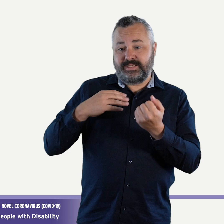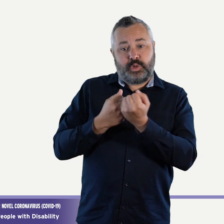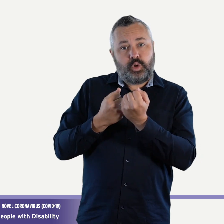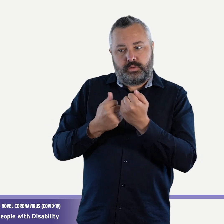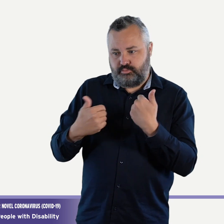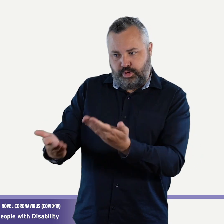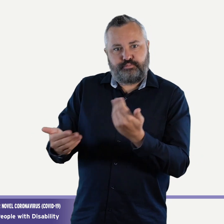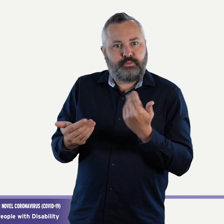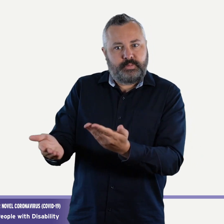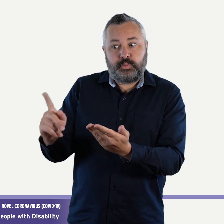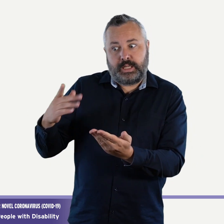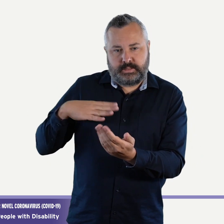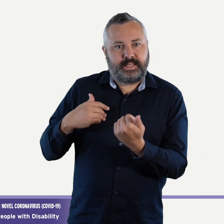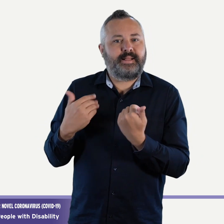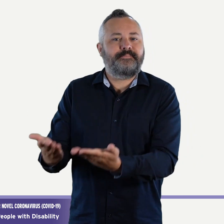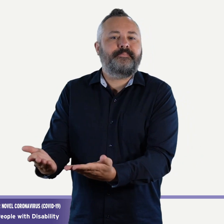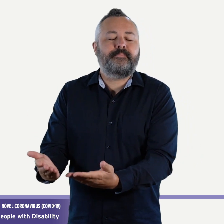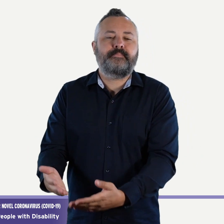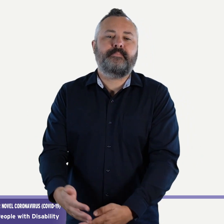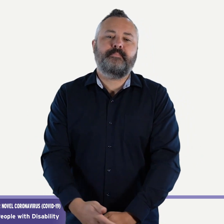and facilitating the essential support that people with disability need.